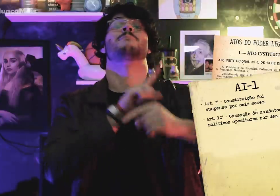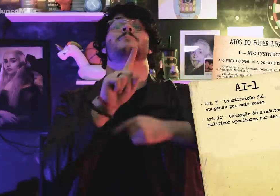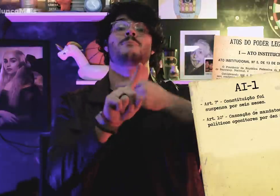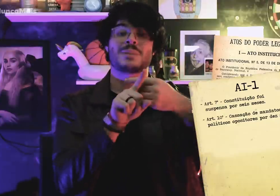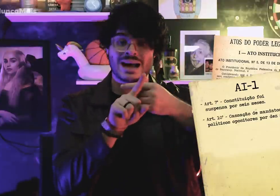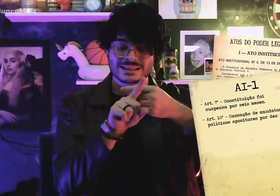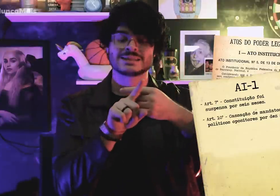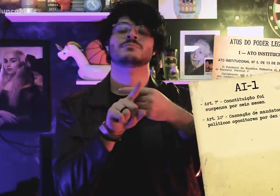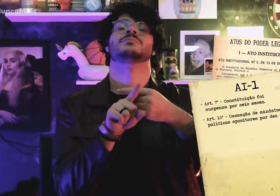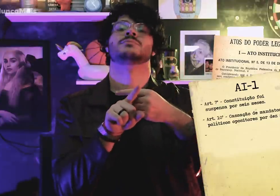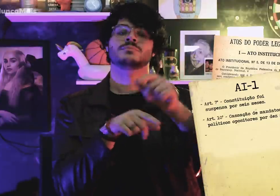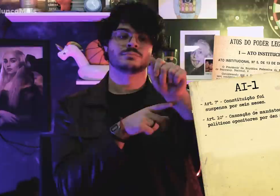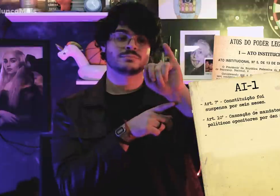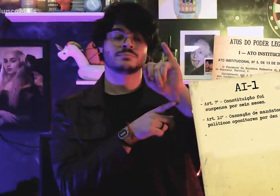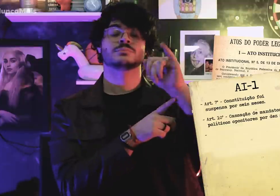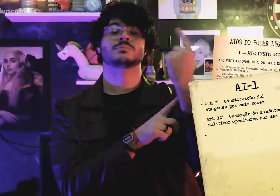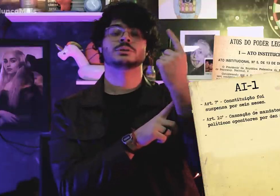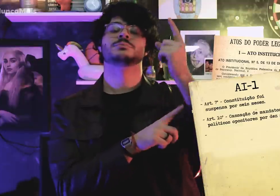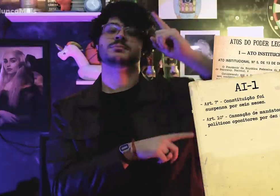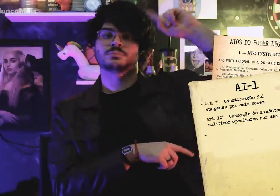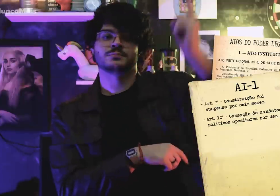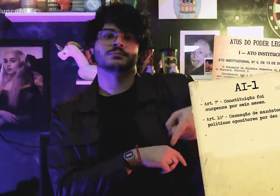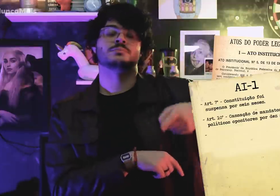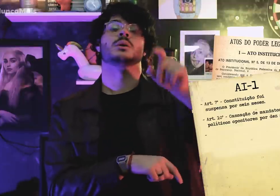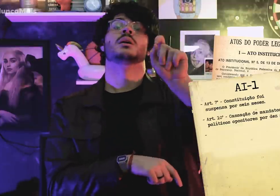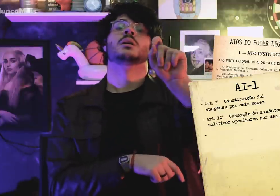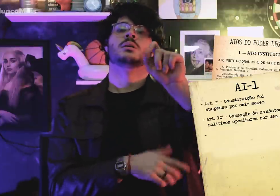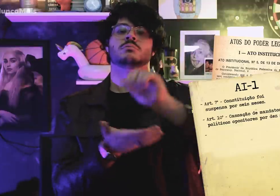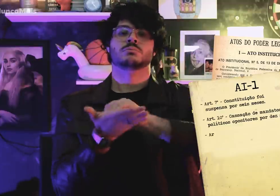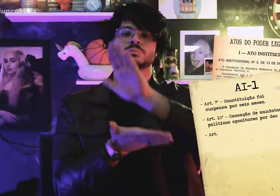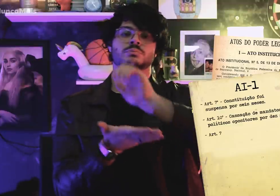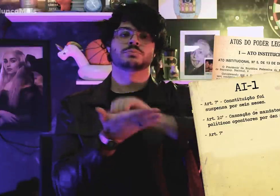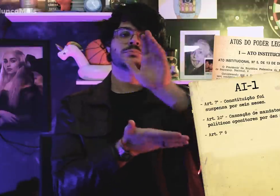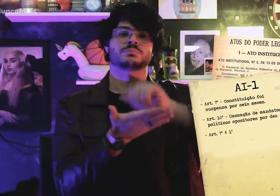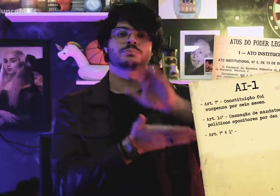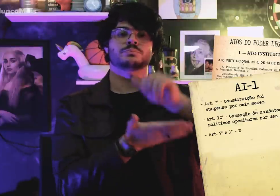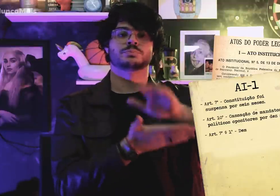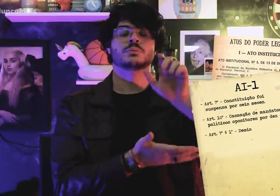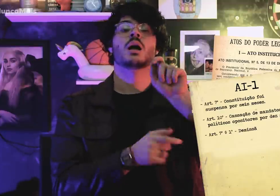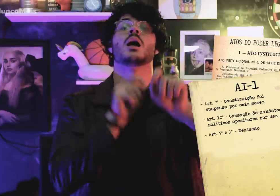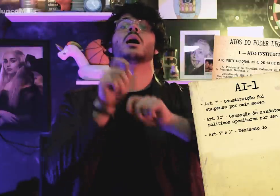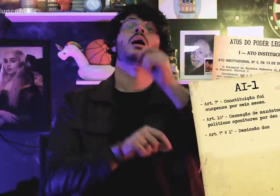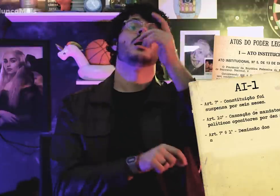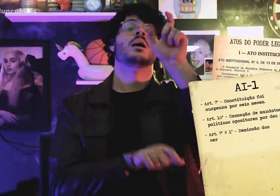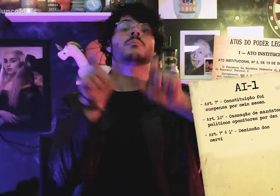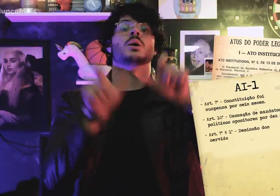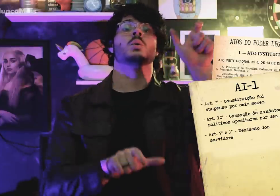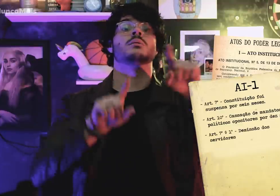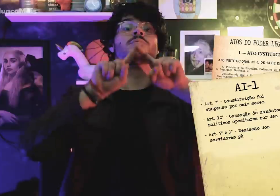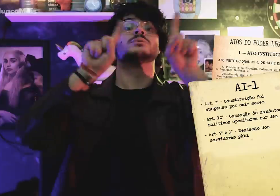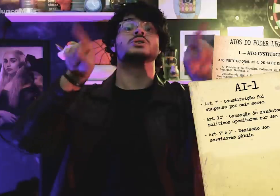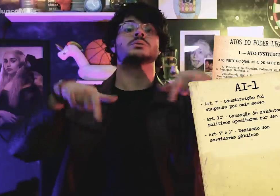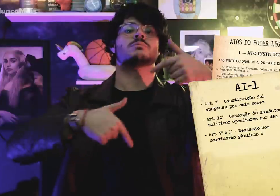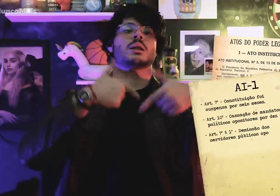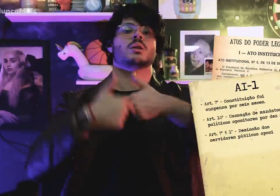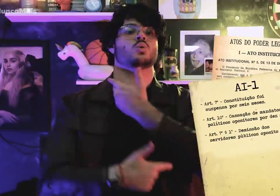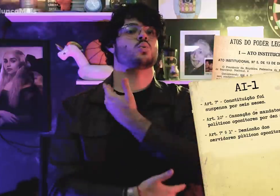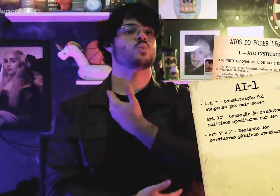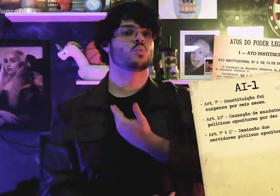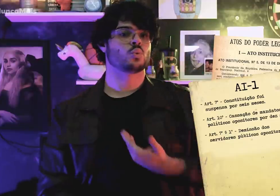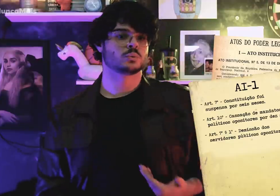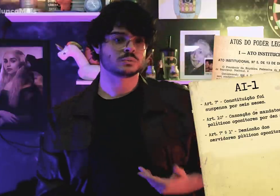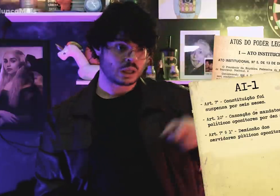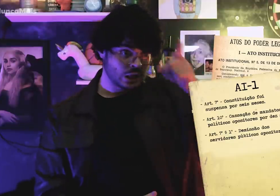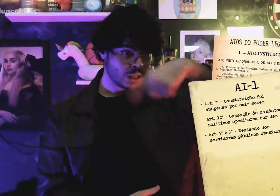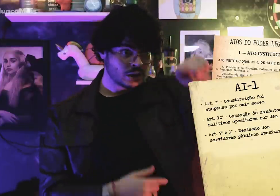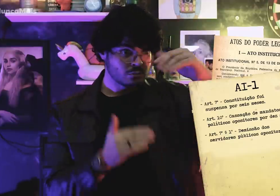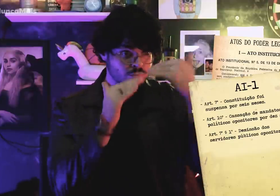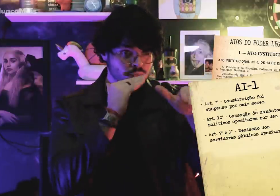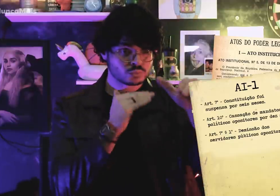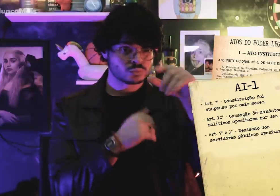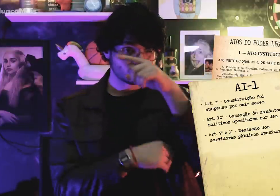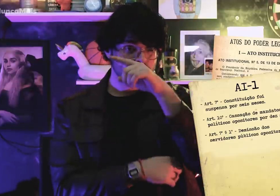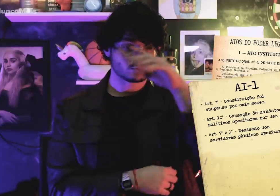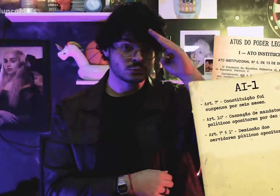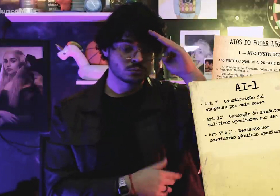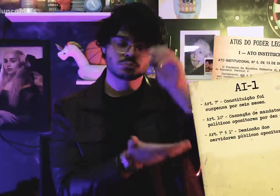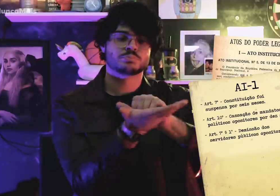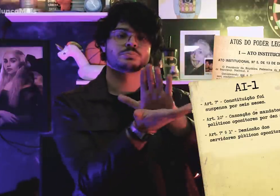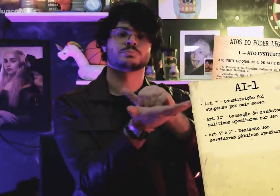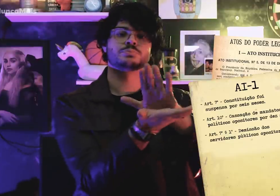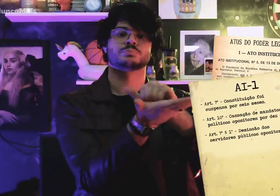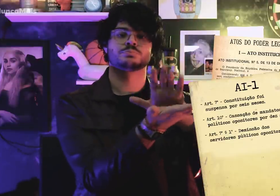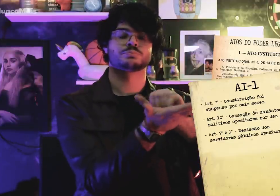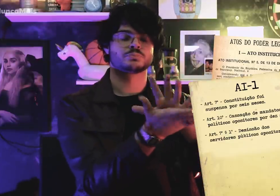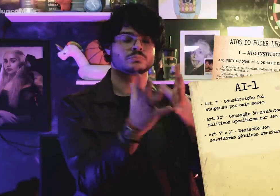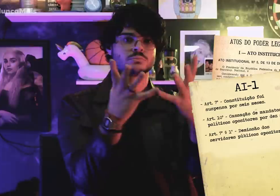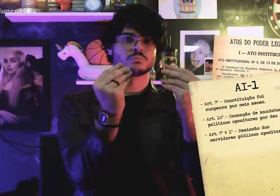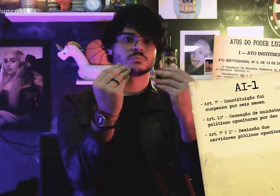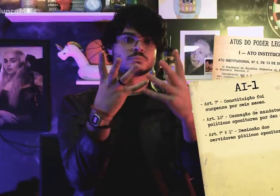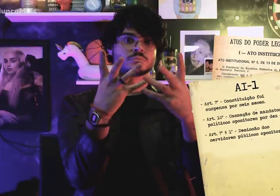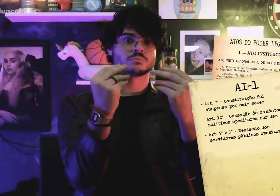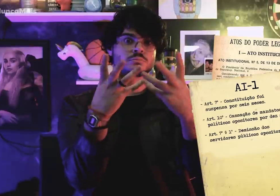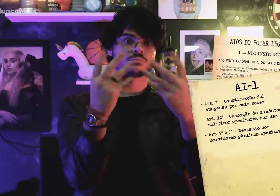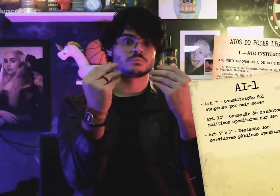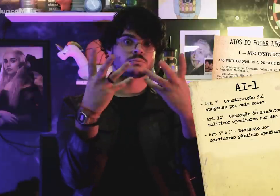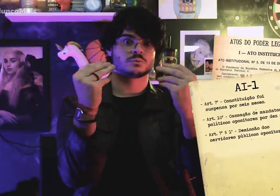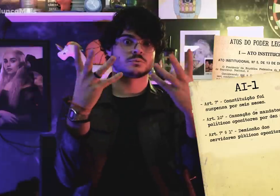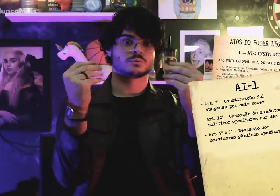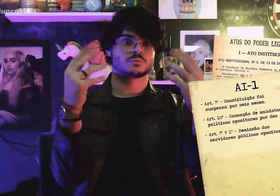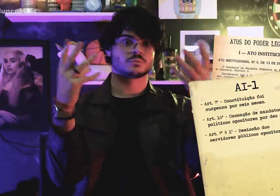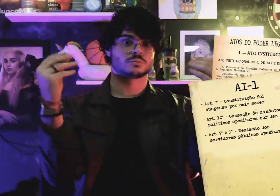and hundreds of public servants opponents were fired.